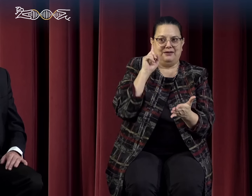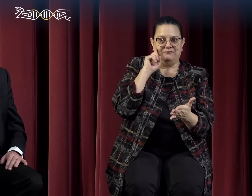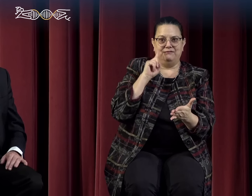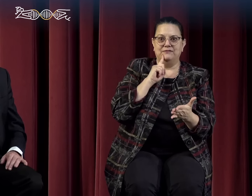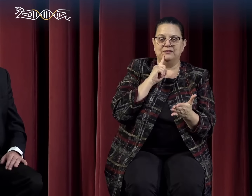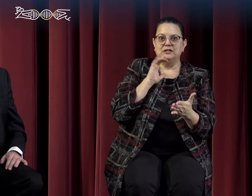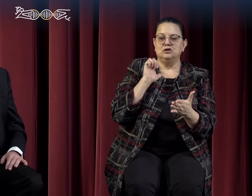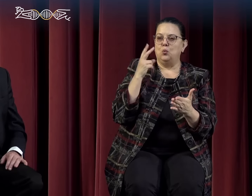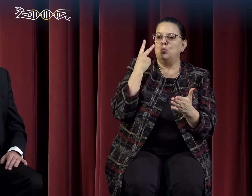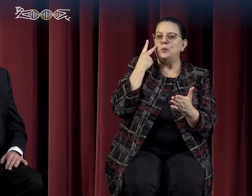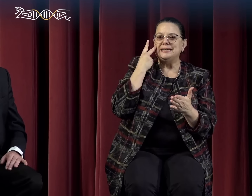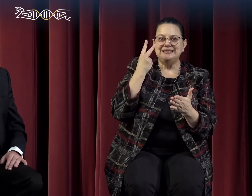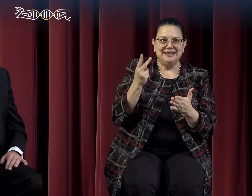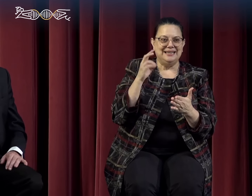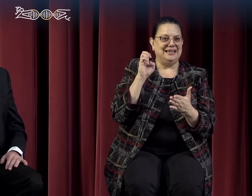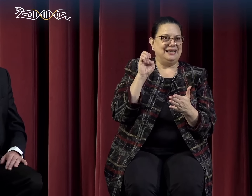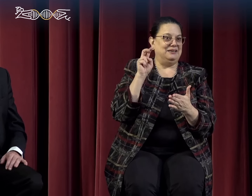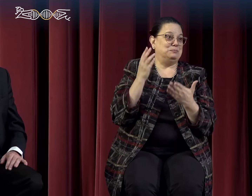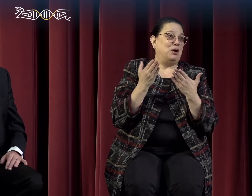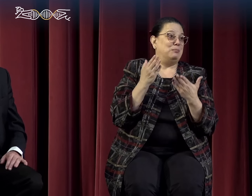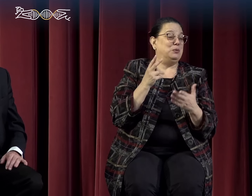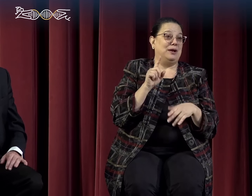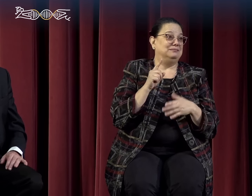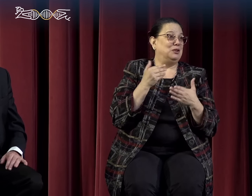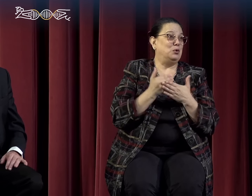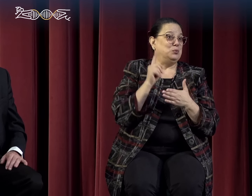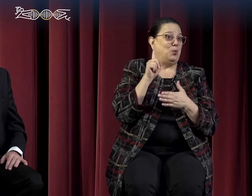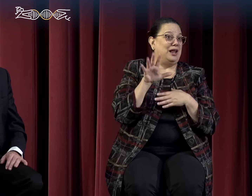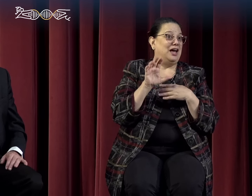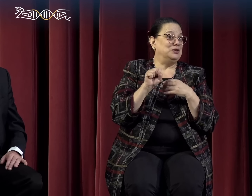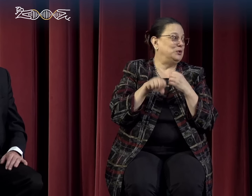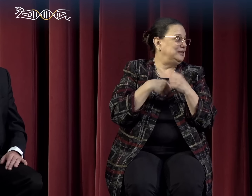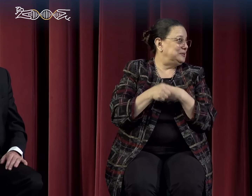That said they could not be discriminated against an IVF.